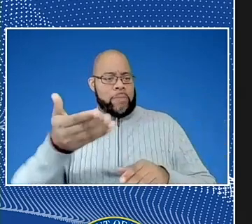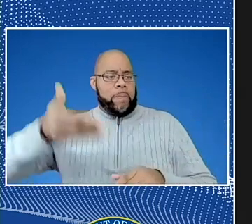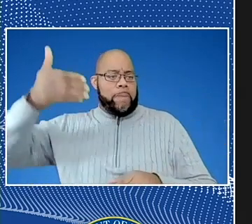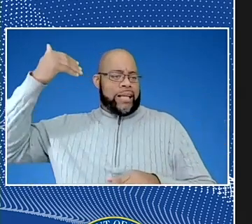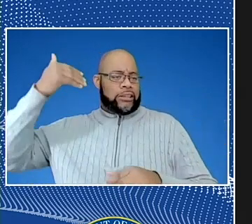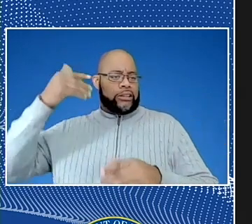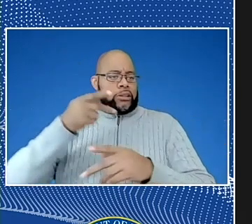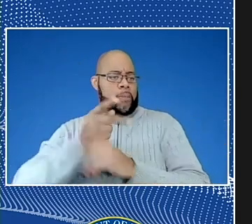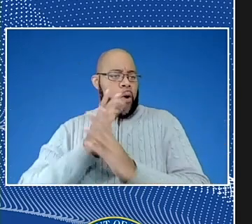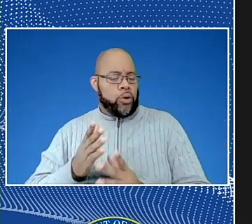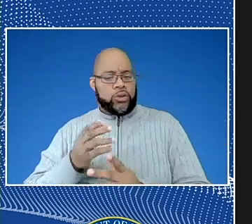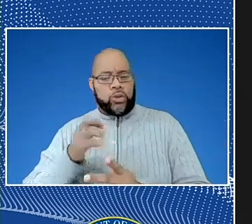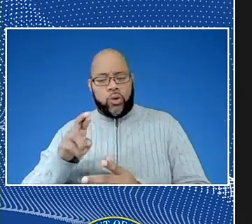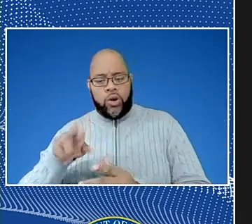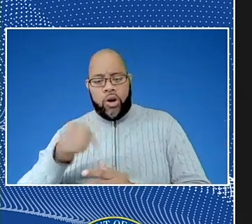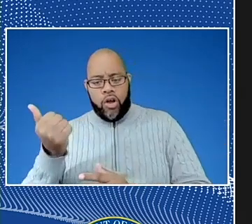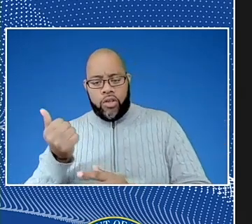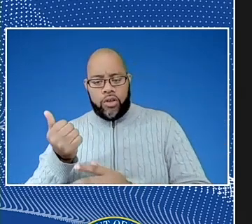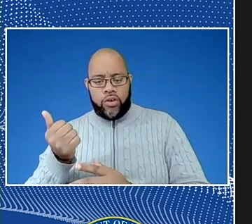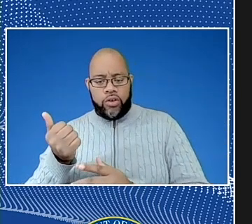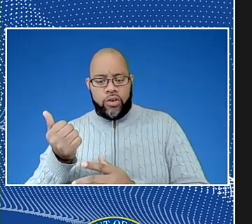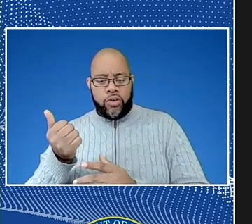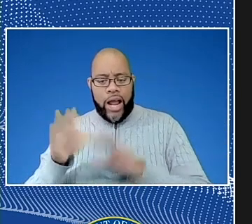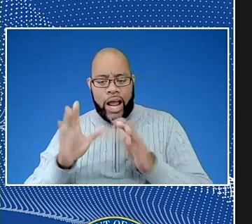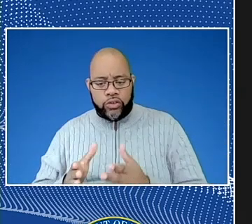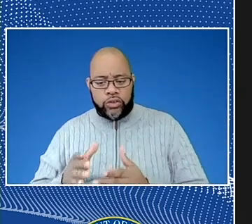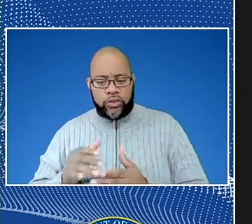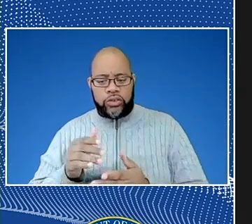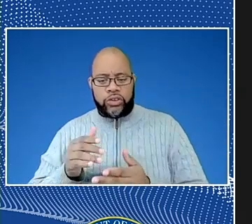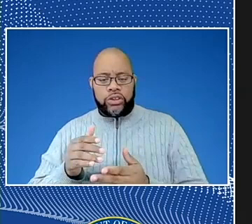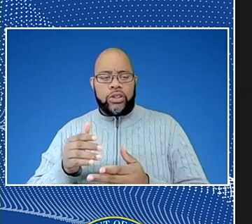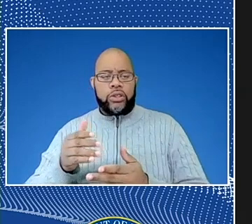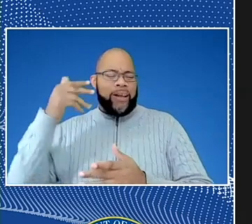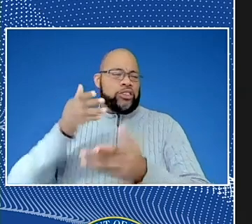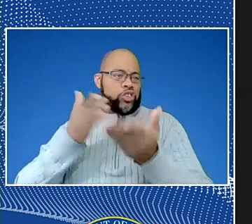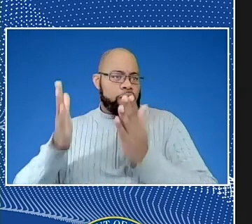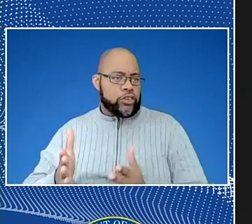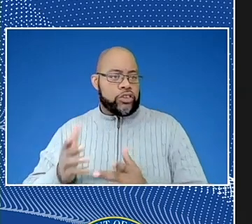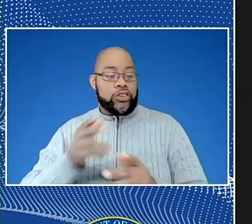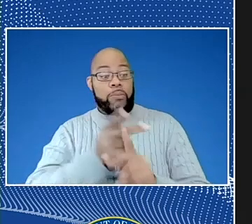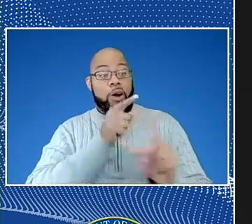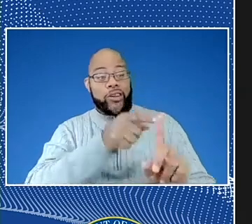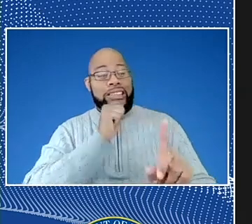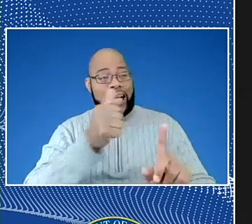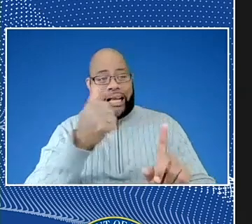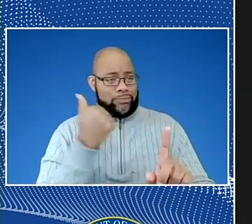actors that are not the borrowers themselves and ensure that borrowers